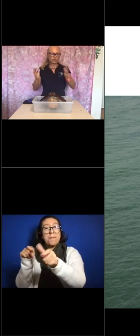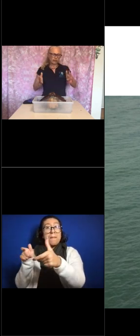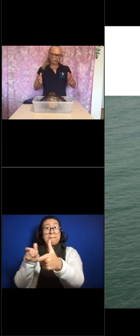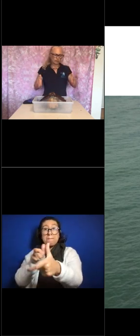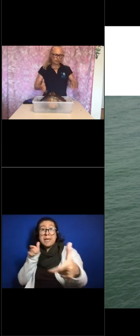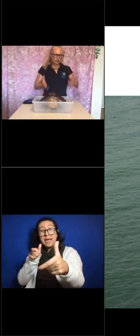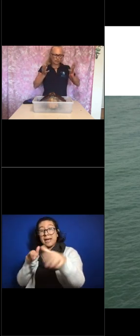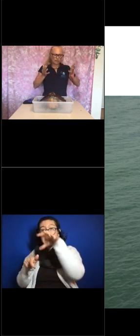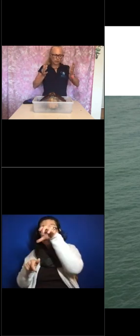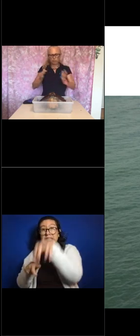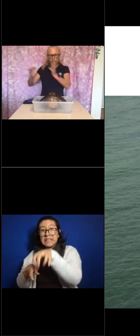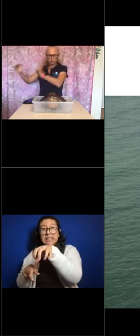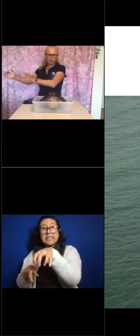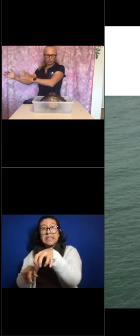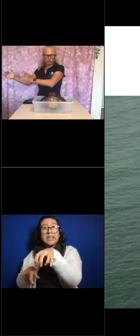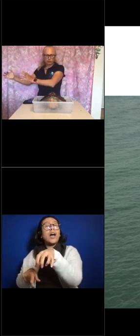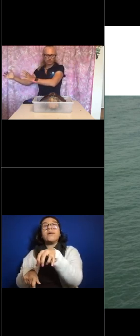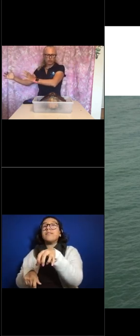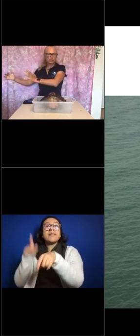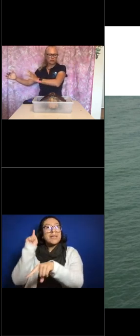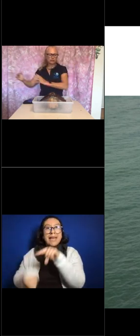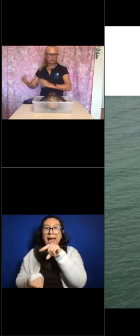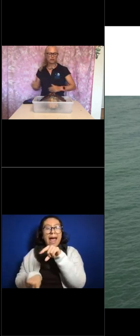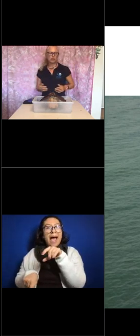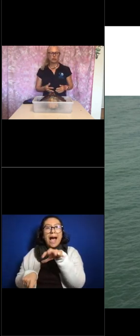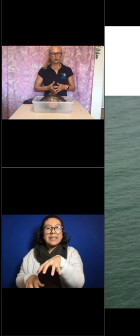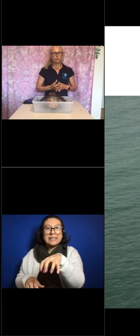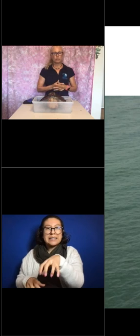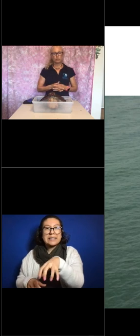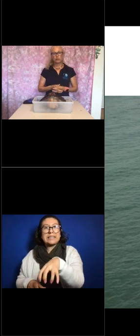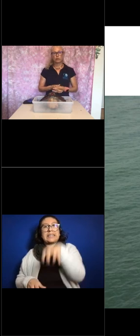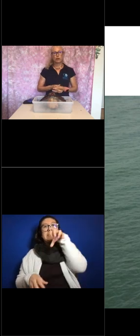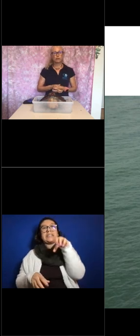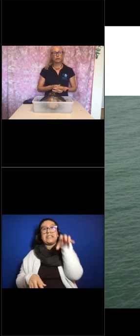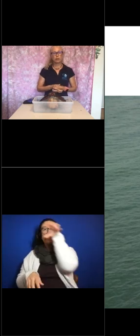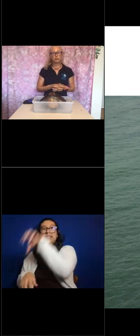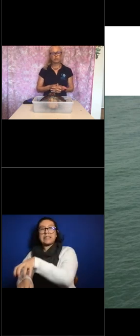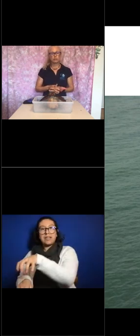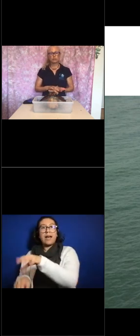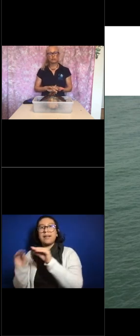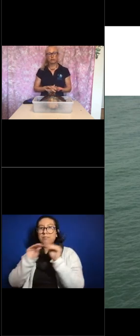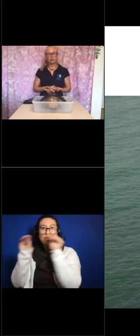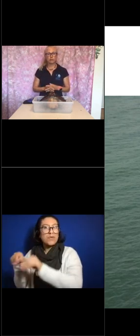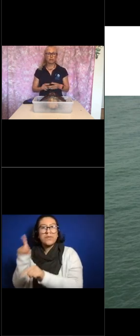They can't just dig them up and move them farther inland. So they're talking about doing different things